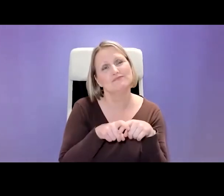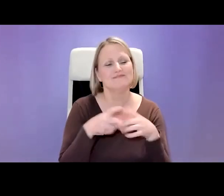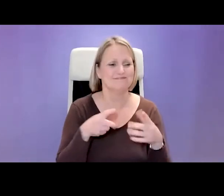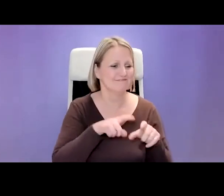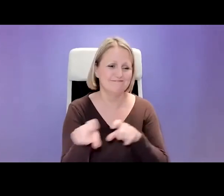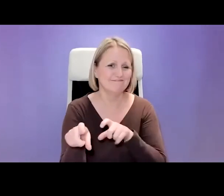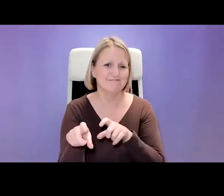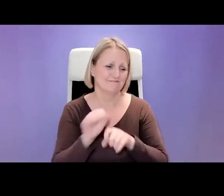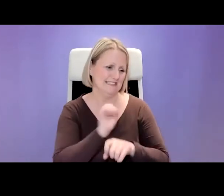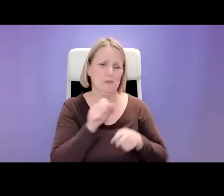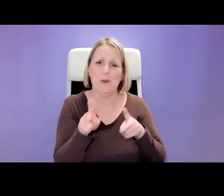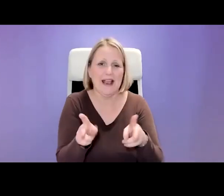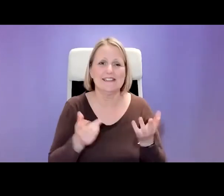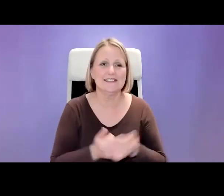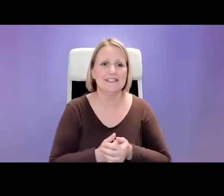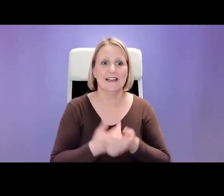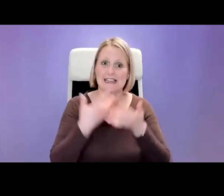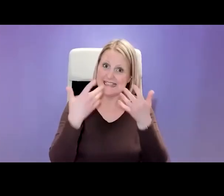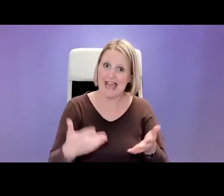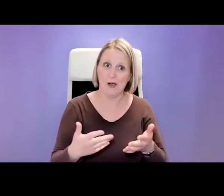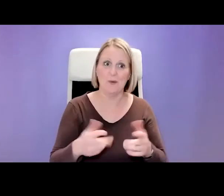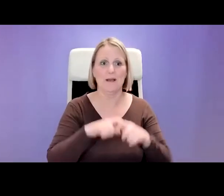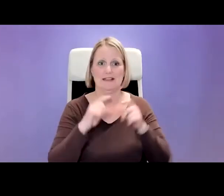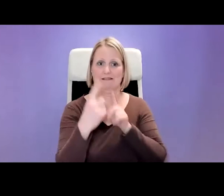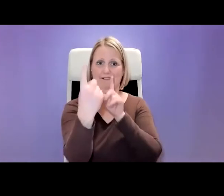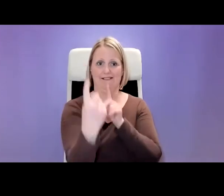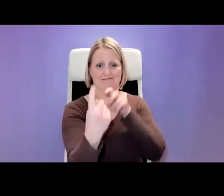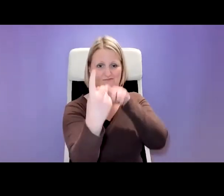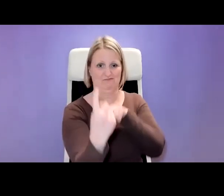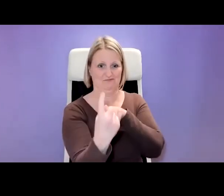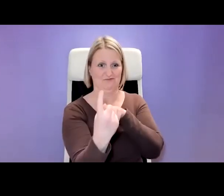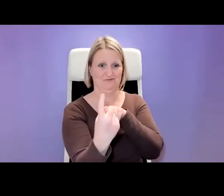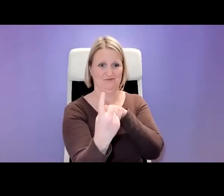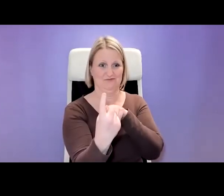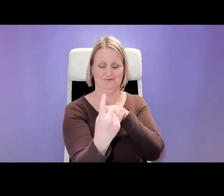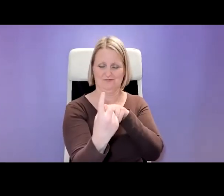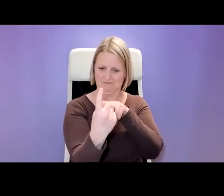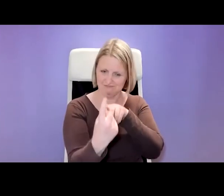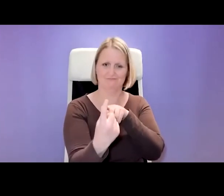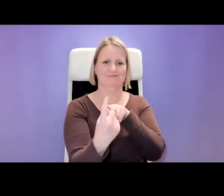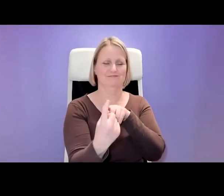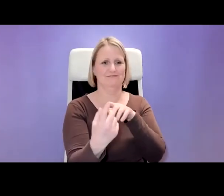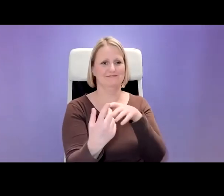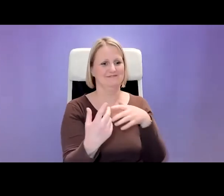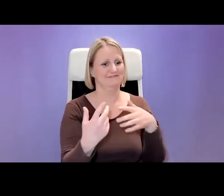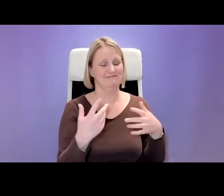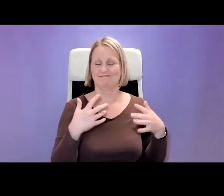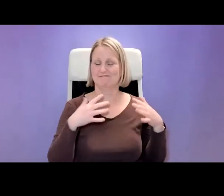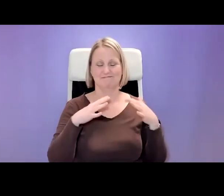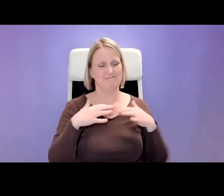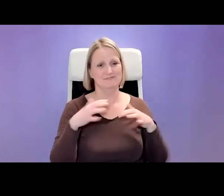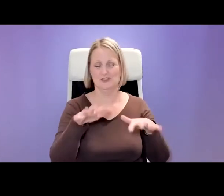So now Adams being visually right next to the Minister has changed the tone of church in ways that of course we couldn’t have anticipated.